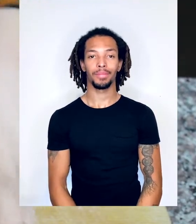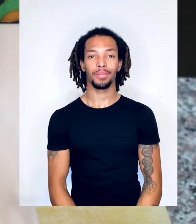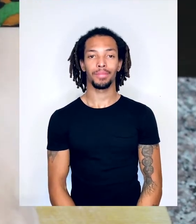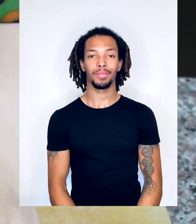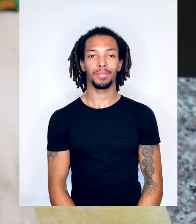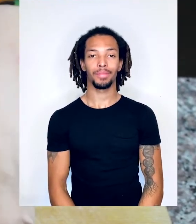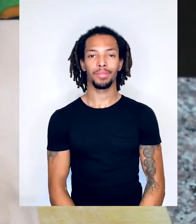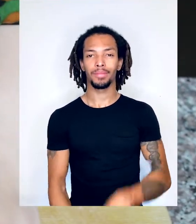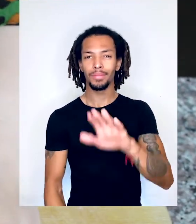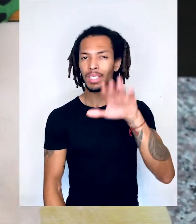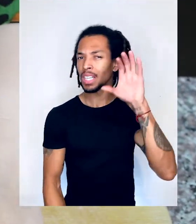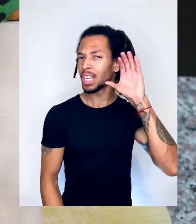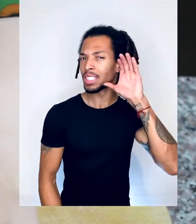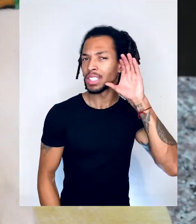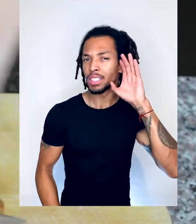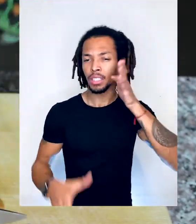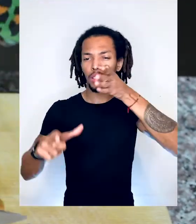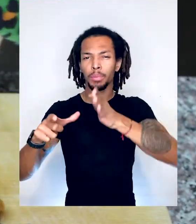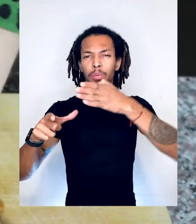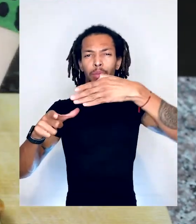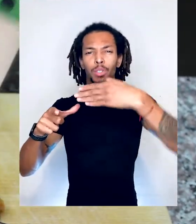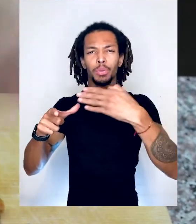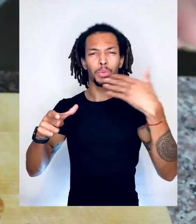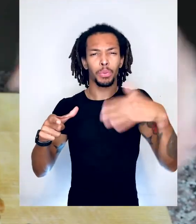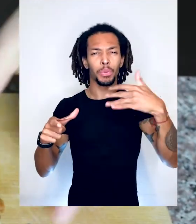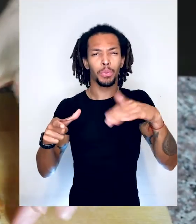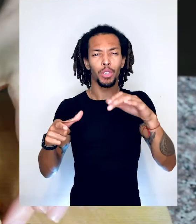Listen to that crispy crunchy sound!